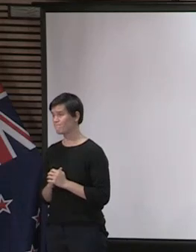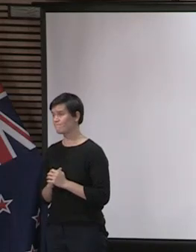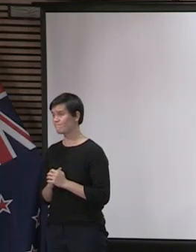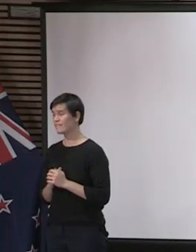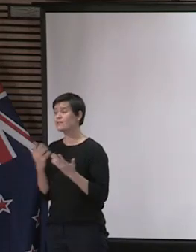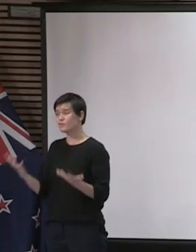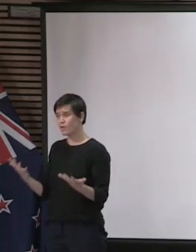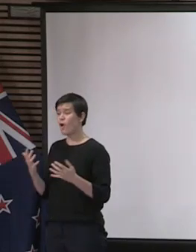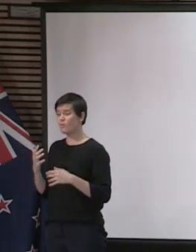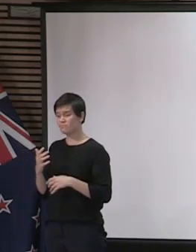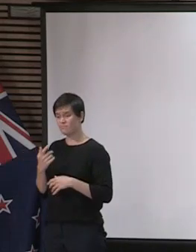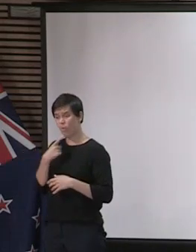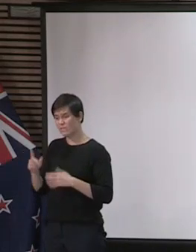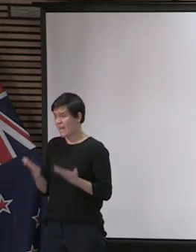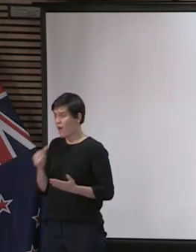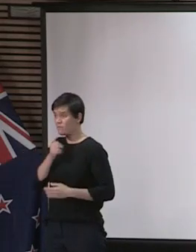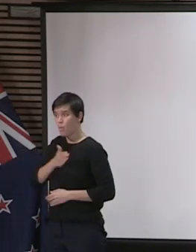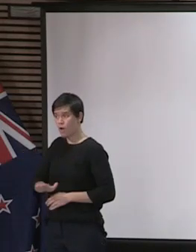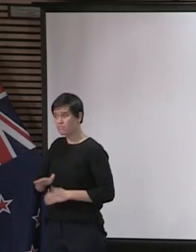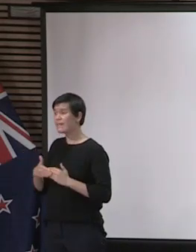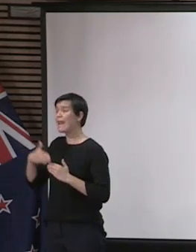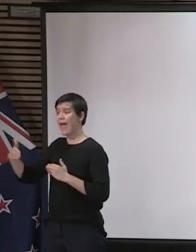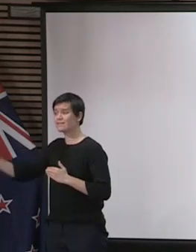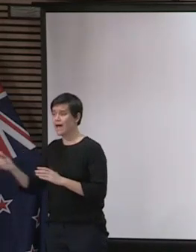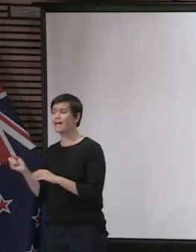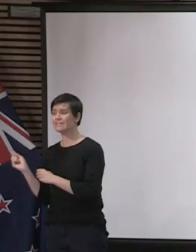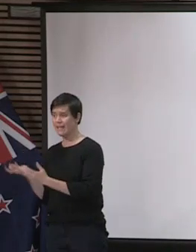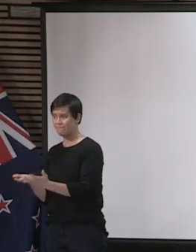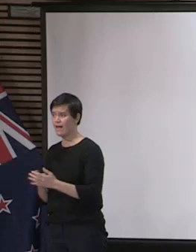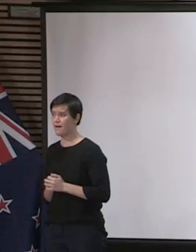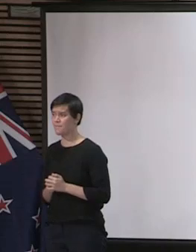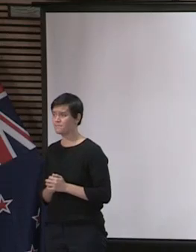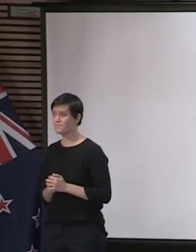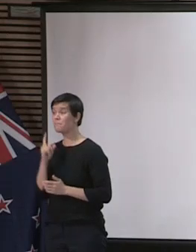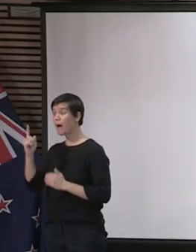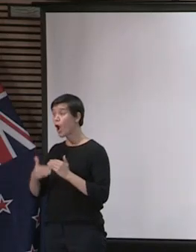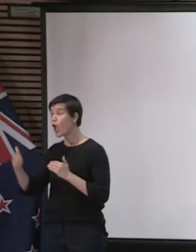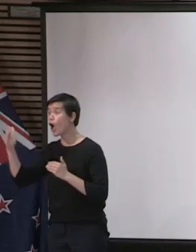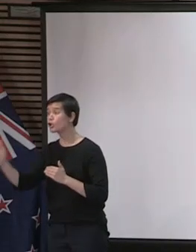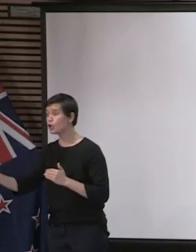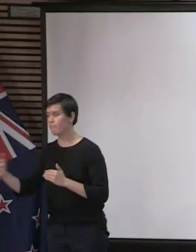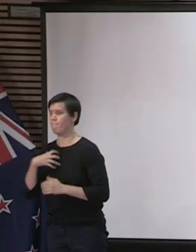Zealanders from being able to engage in online commerce and then down the track those orders being filled. But it